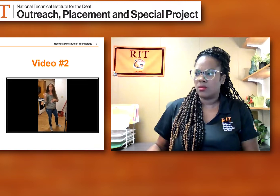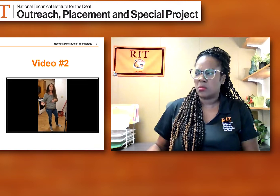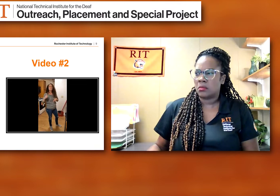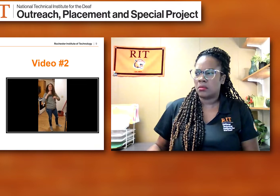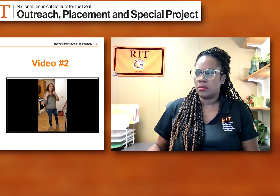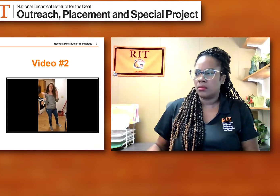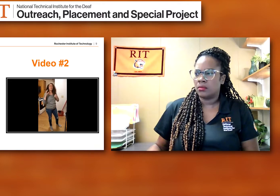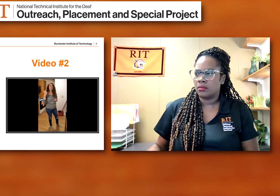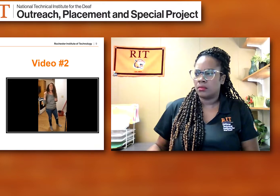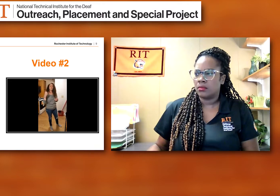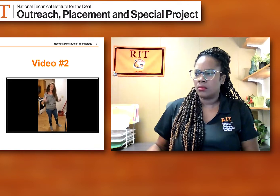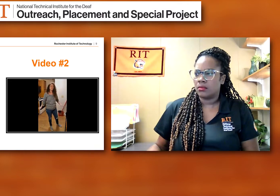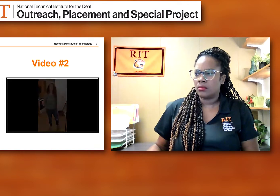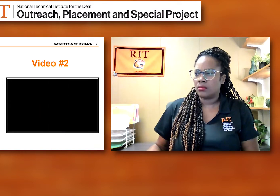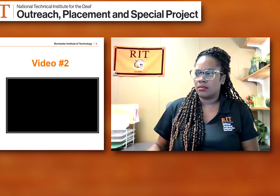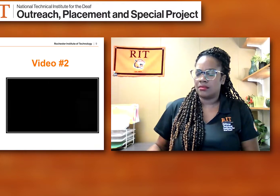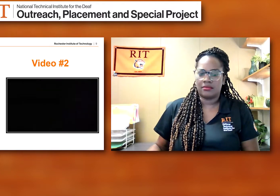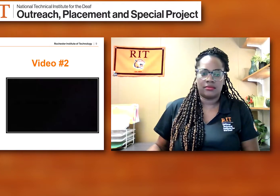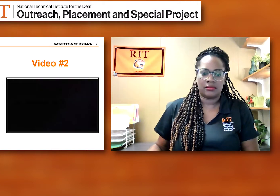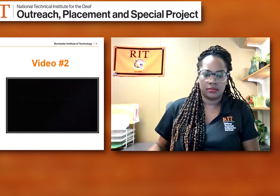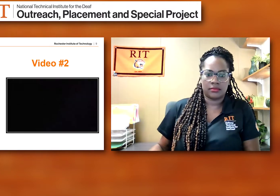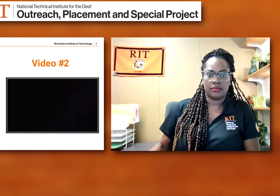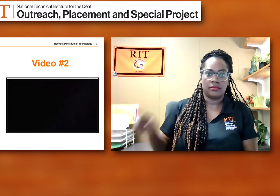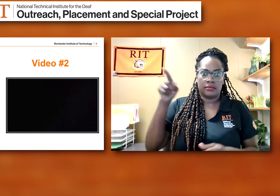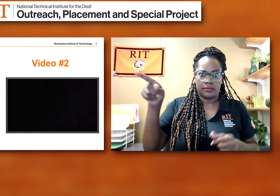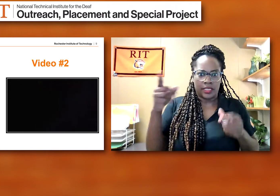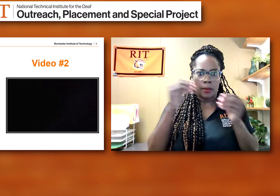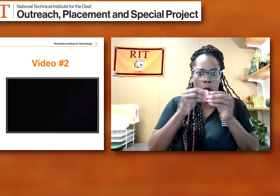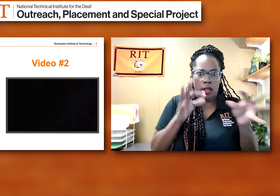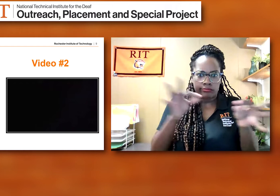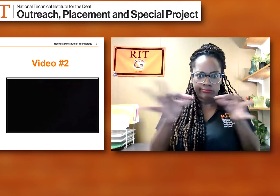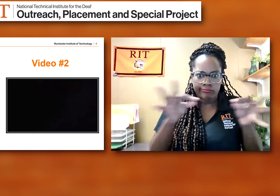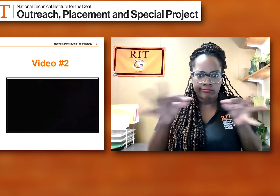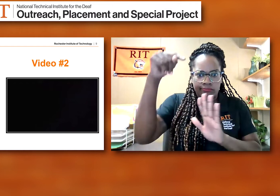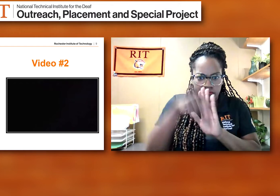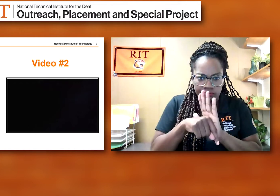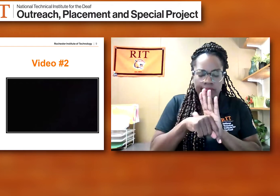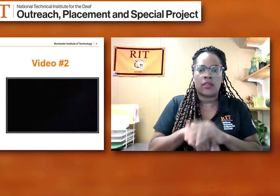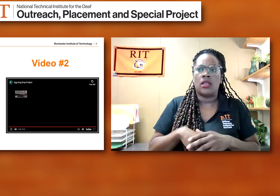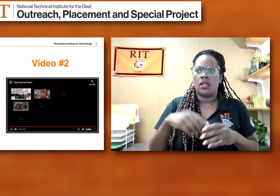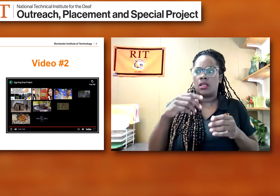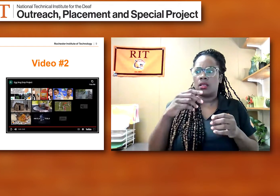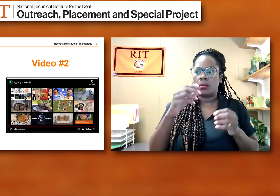that came out that the egg had broken, but it hadn't. So she describes more in depth her process,